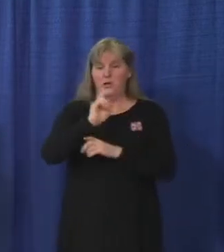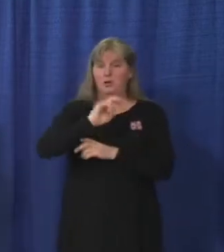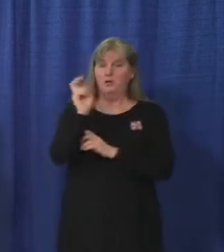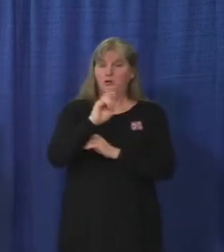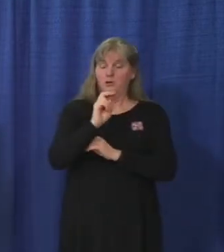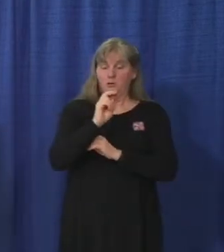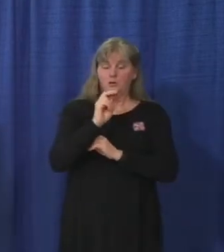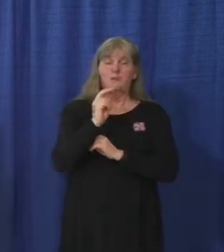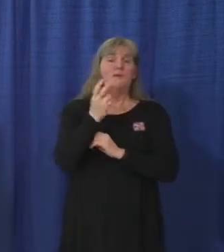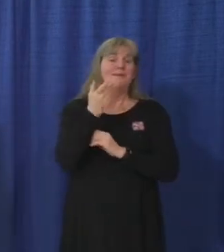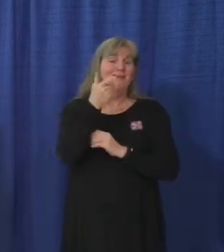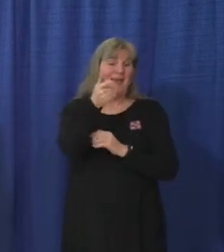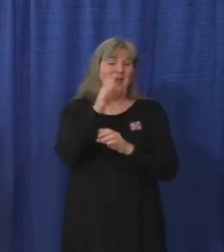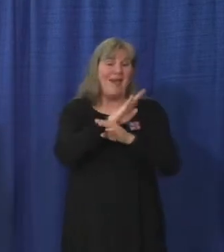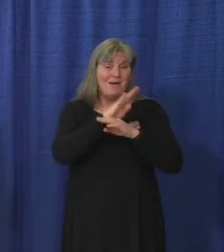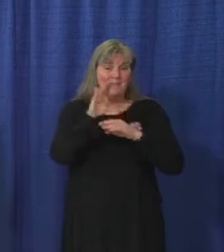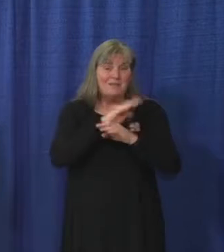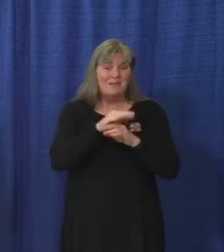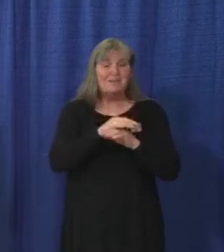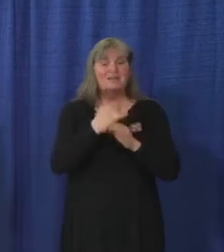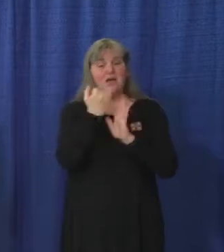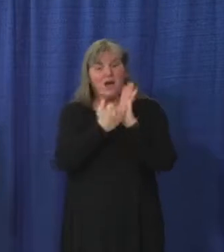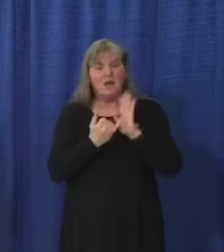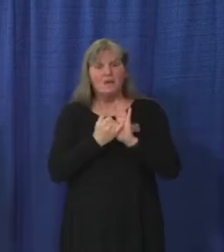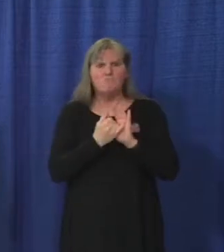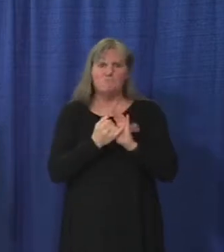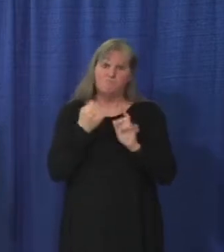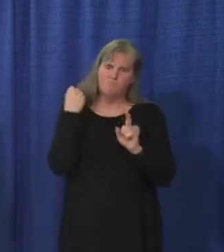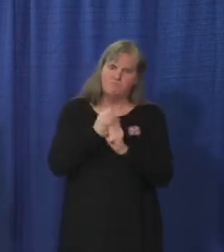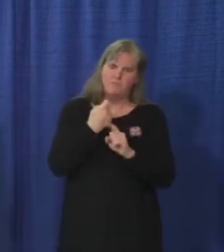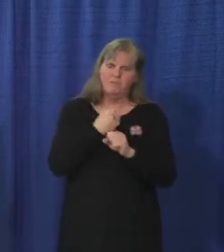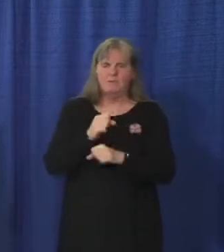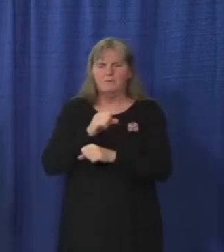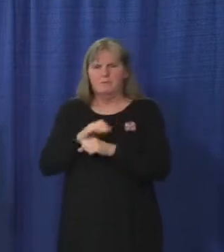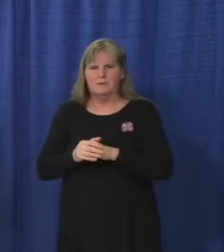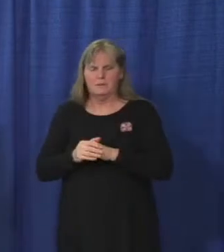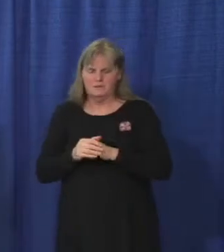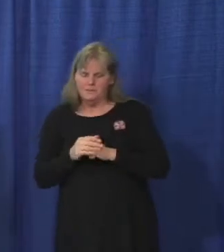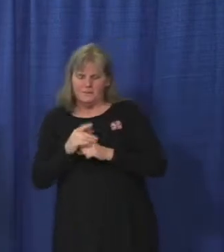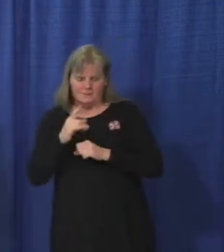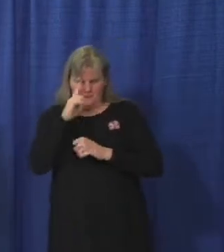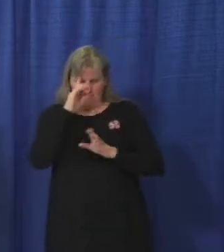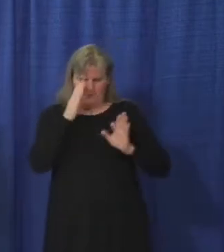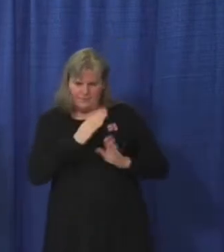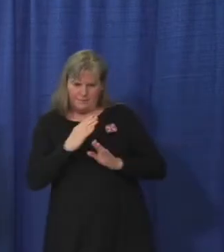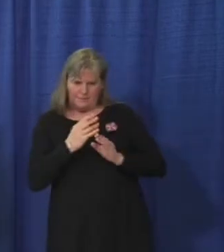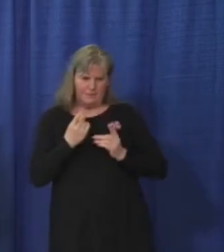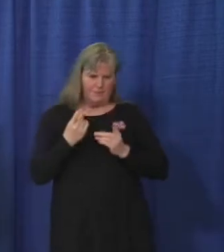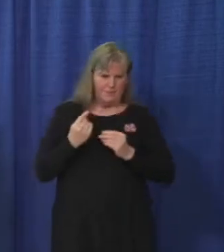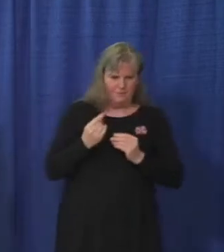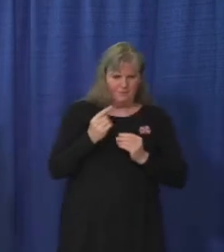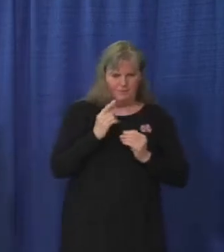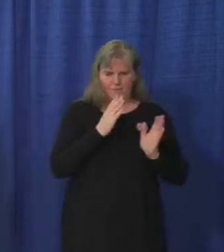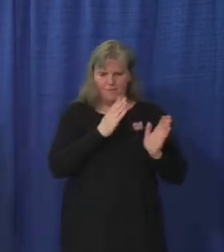hard by the pandemic. Strategies for these industries were being developed prior to the pandemic and I commend